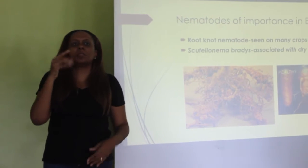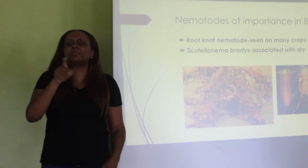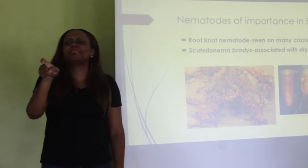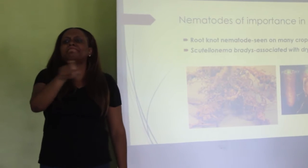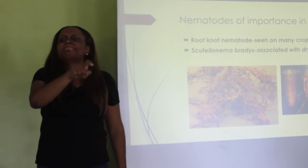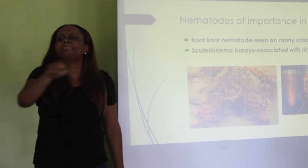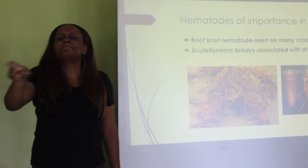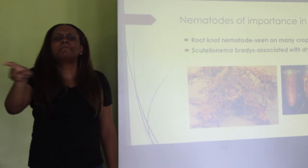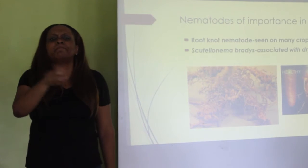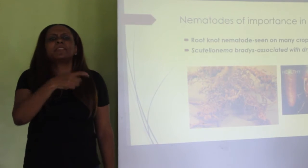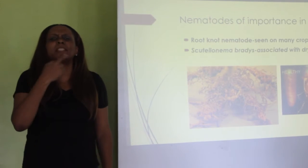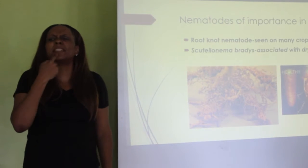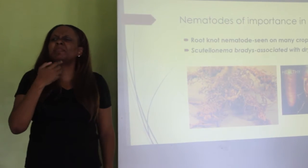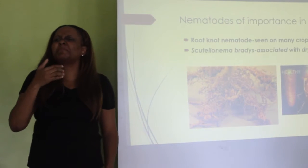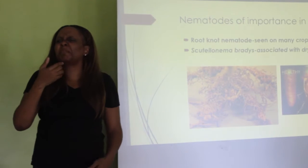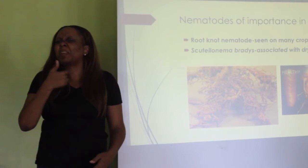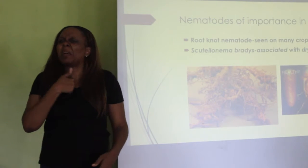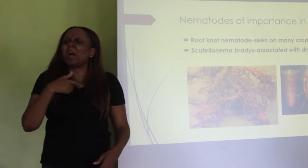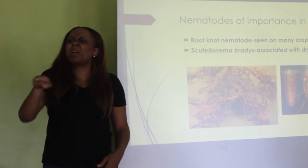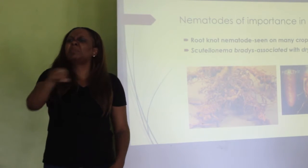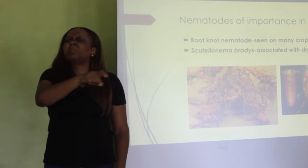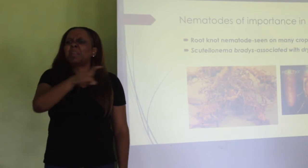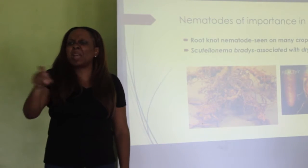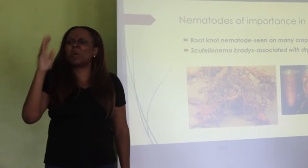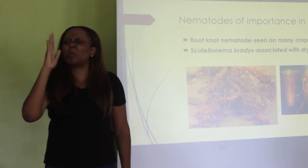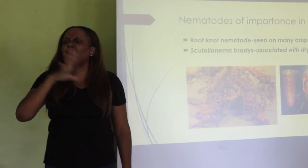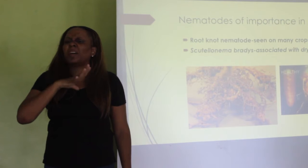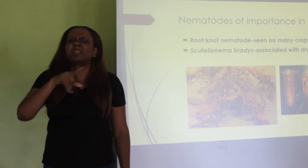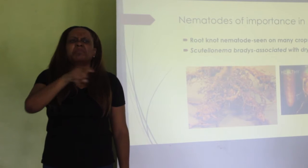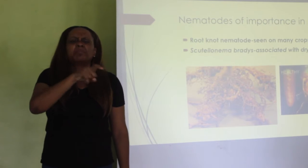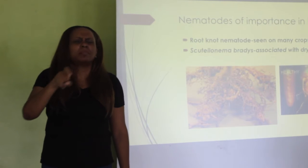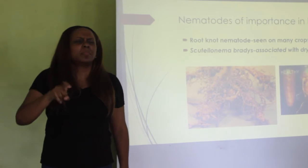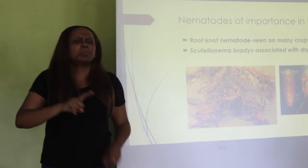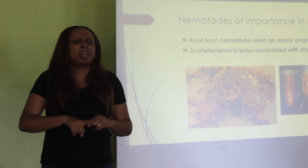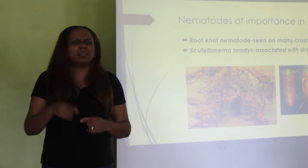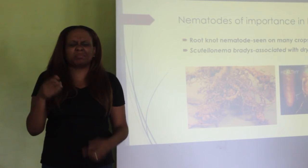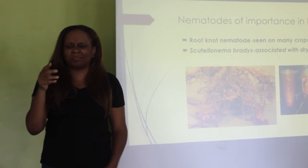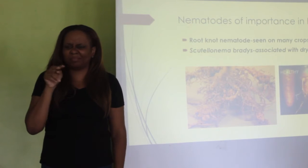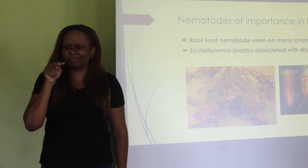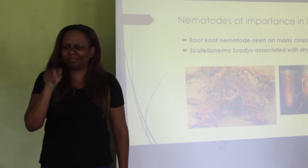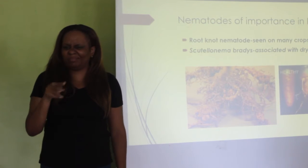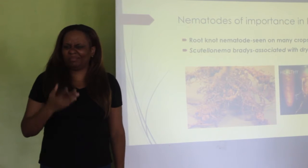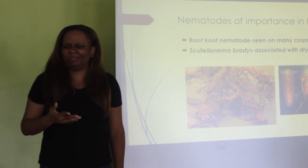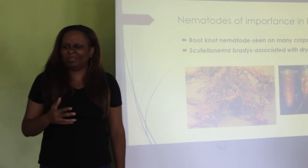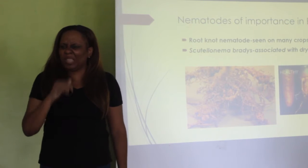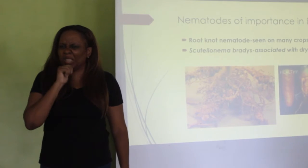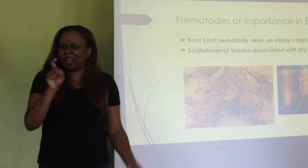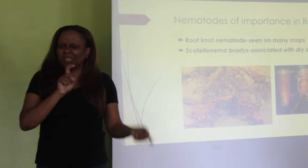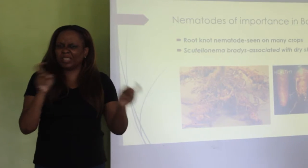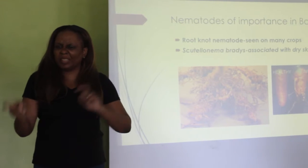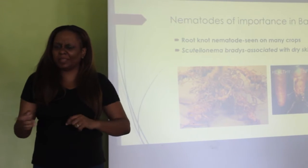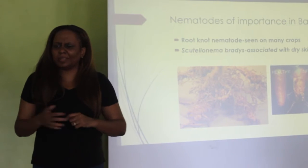what we call rubbing the plant and examine your roots and this design that we will see the